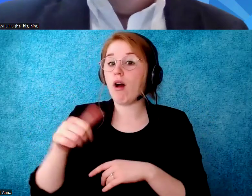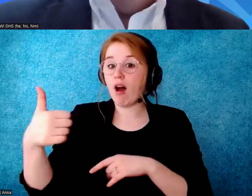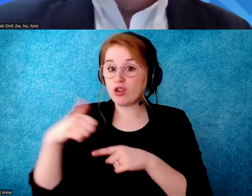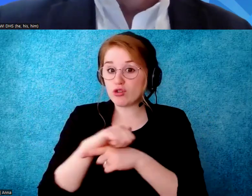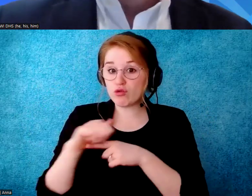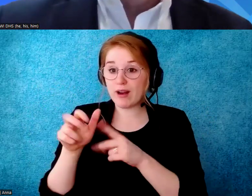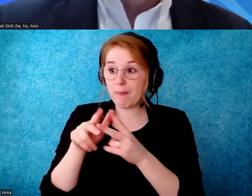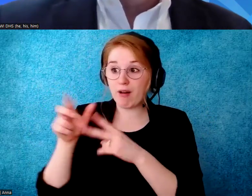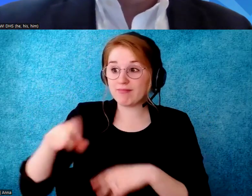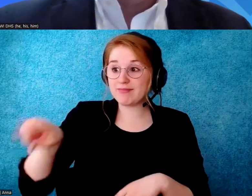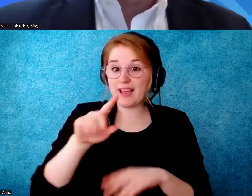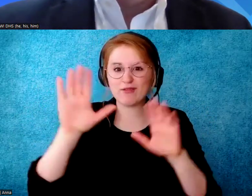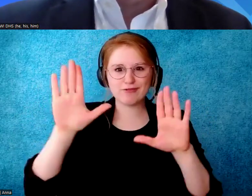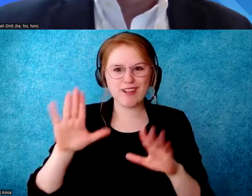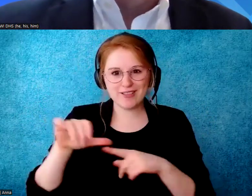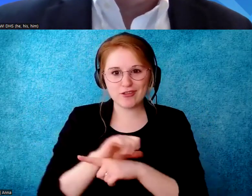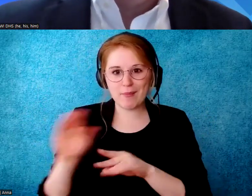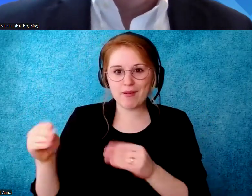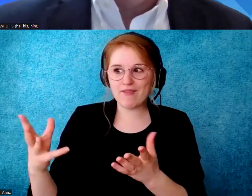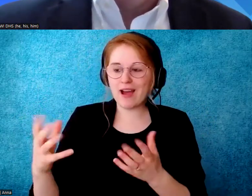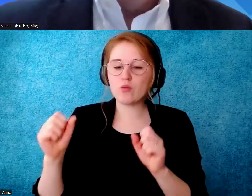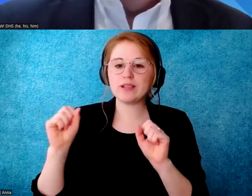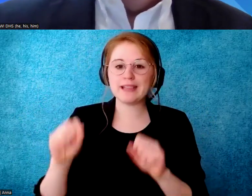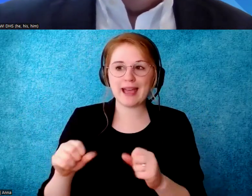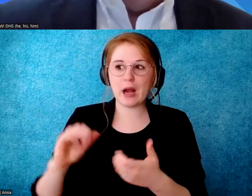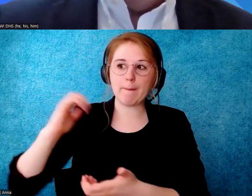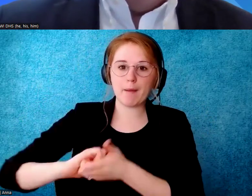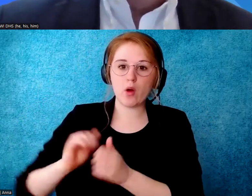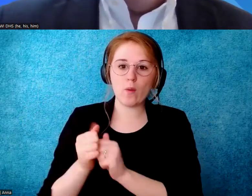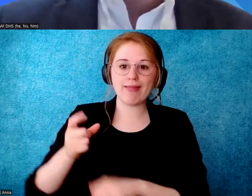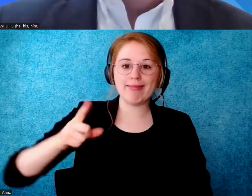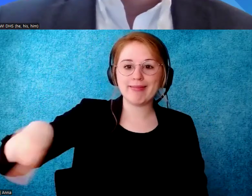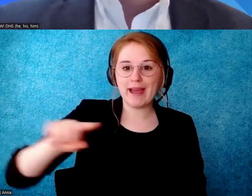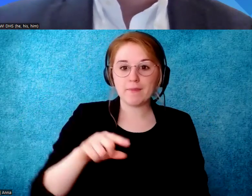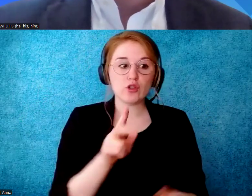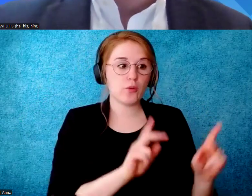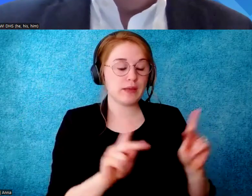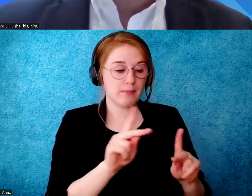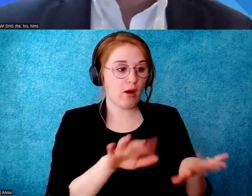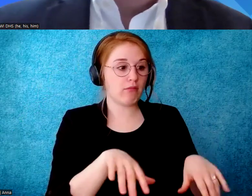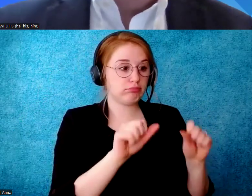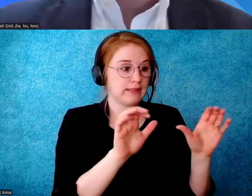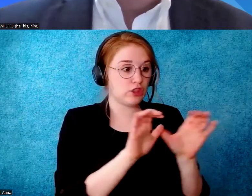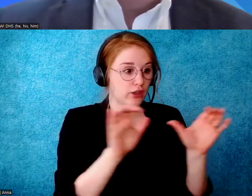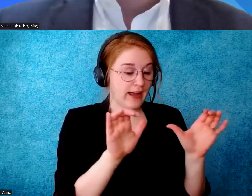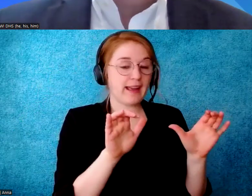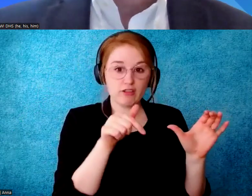might have great training out there so that people can upskill their current training and get more specialized in certain areas.